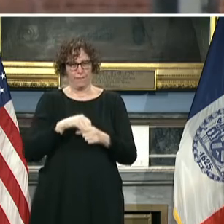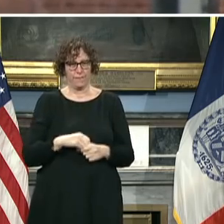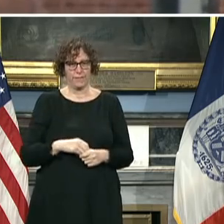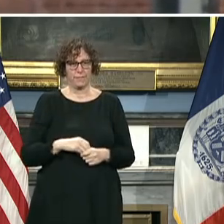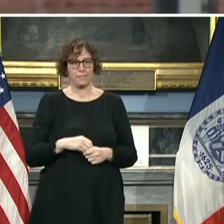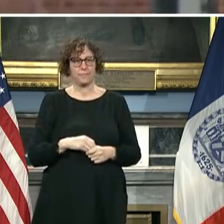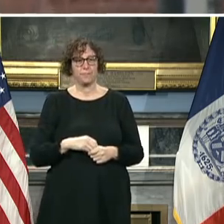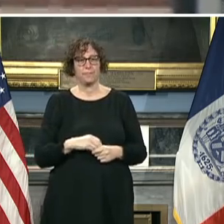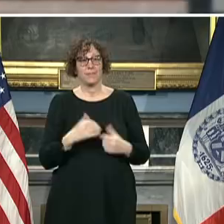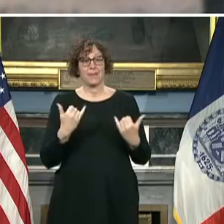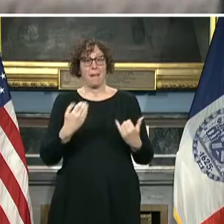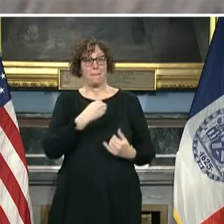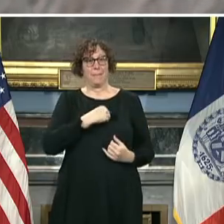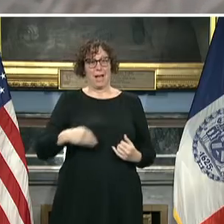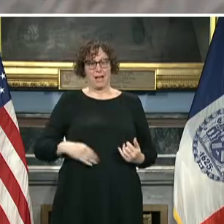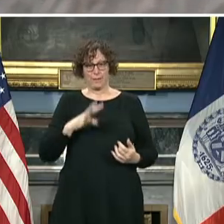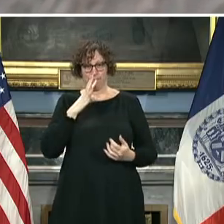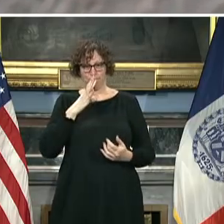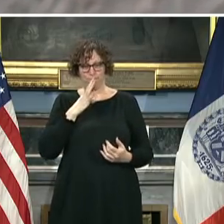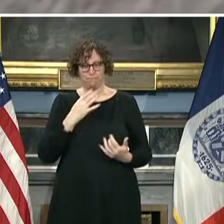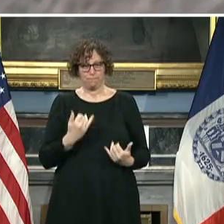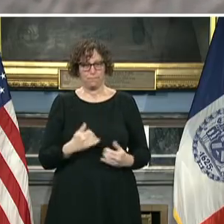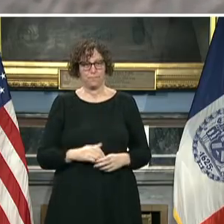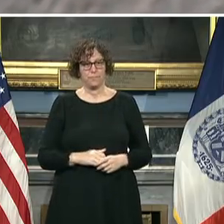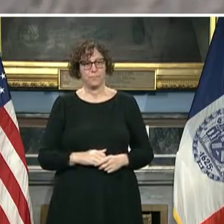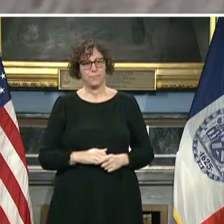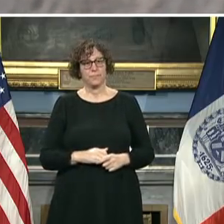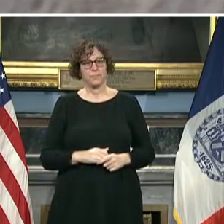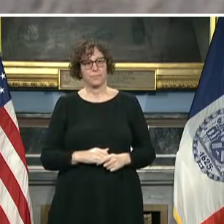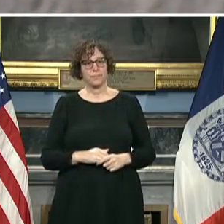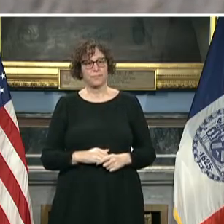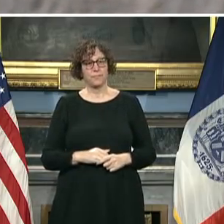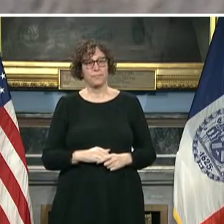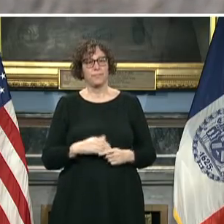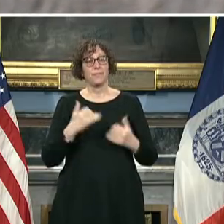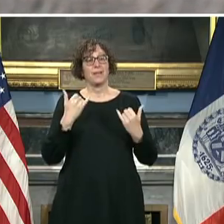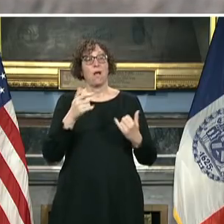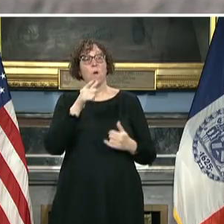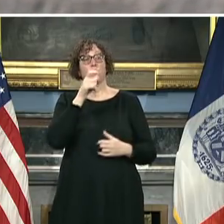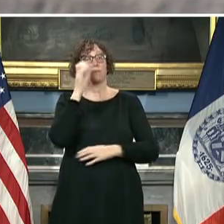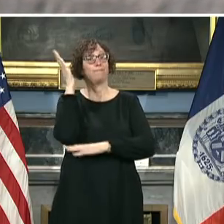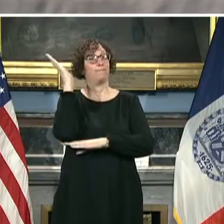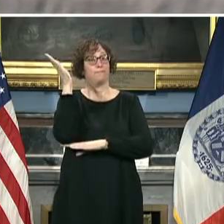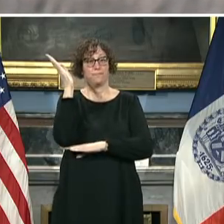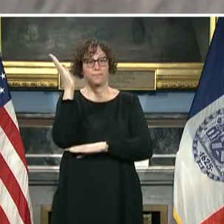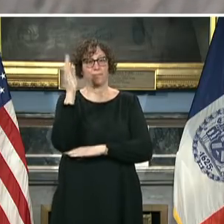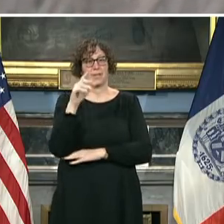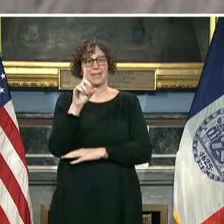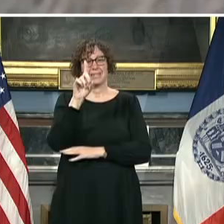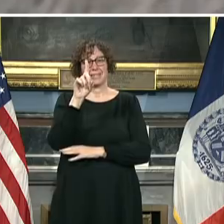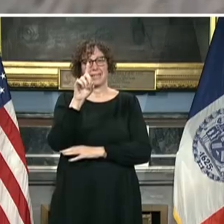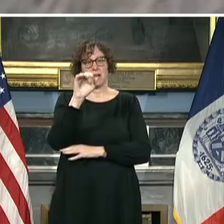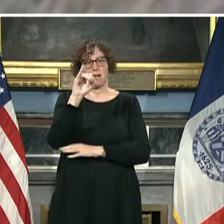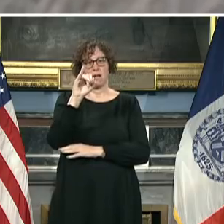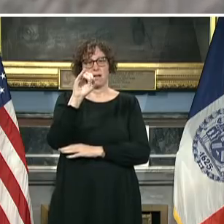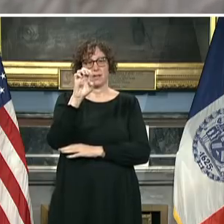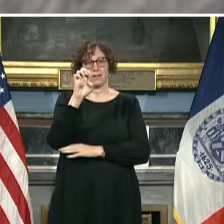YOU GO THAT WAY, I'LL GO THIS WAY. OKAY, THANK YOU SO MUCH, GREG.